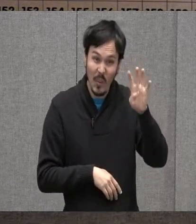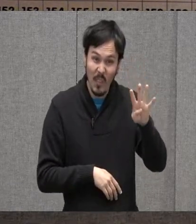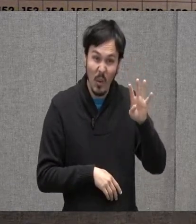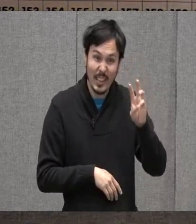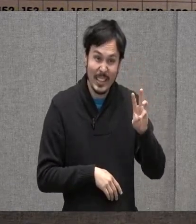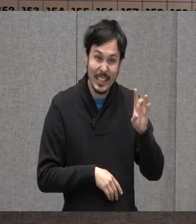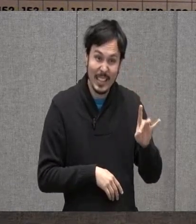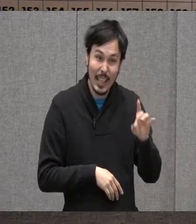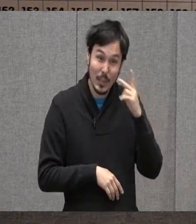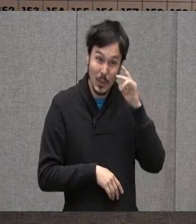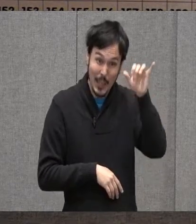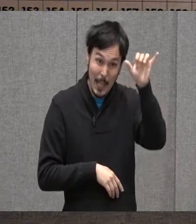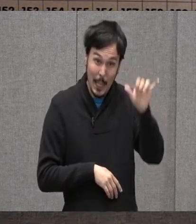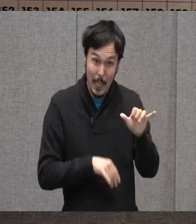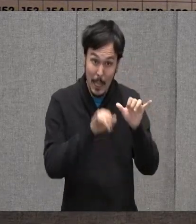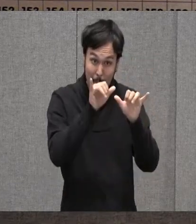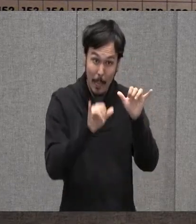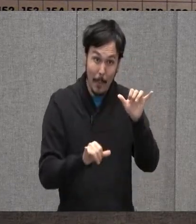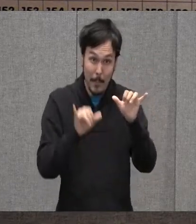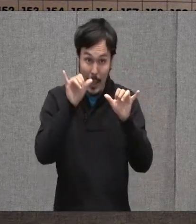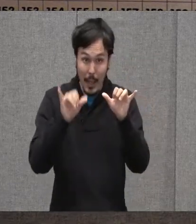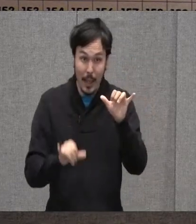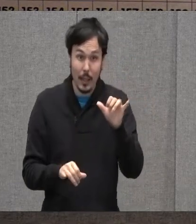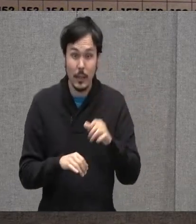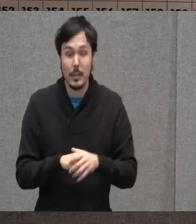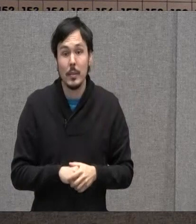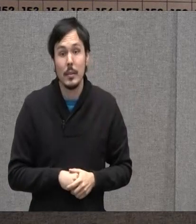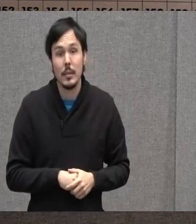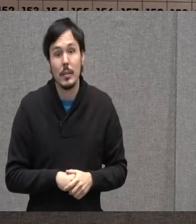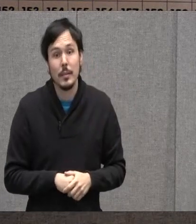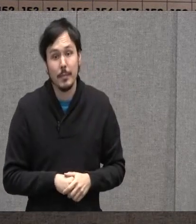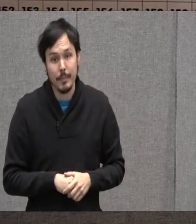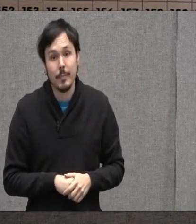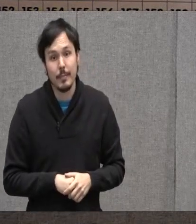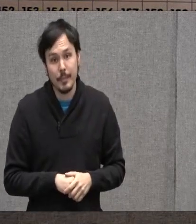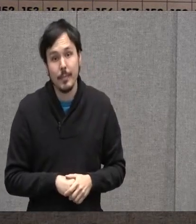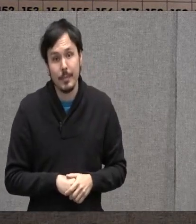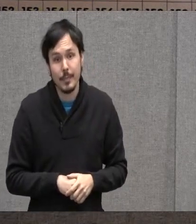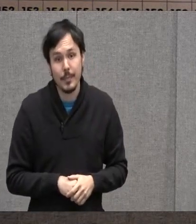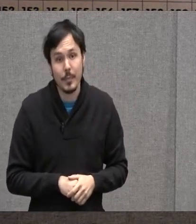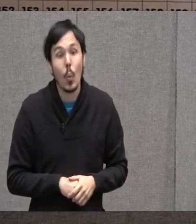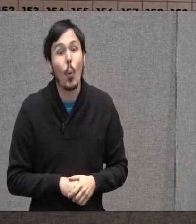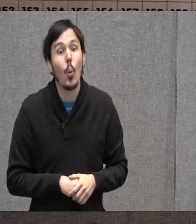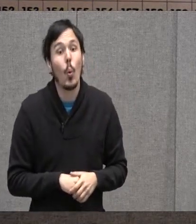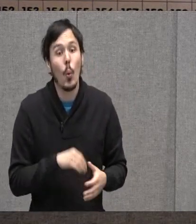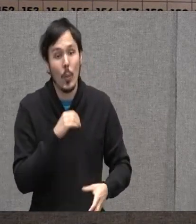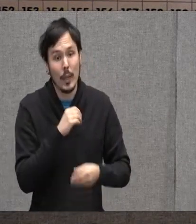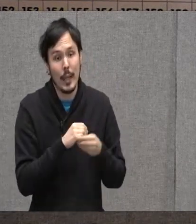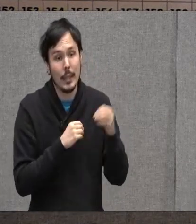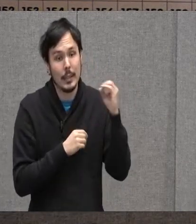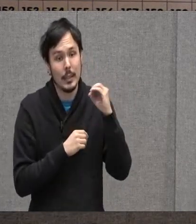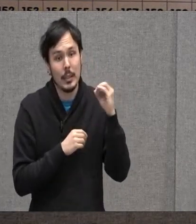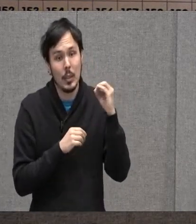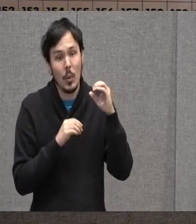Do you see that pattern anywhere else? Oh, we can even add zero to that, right?